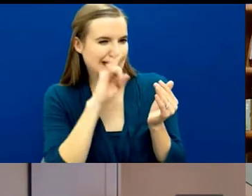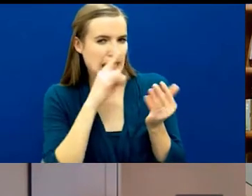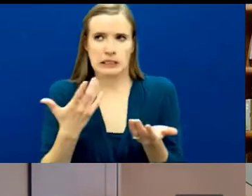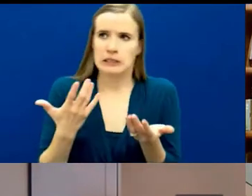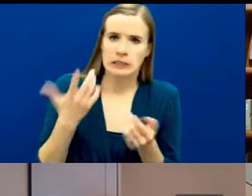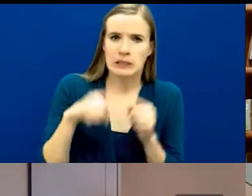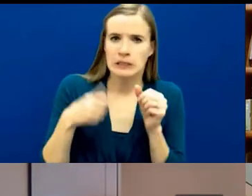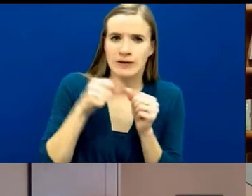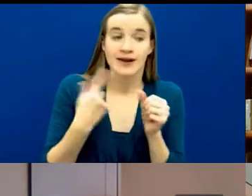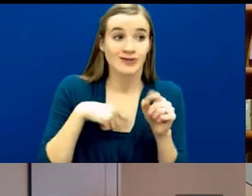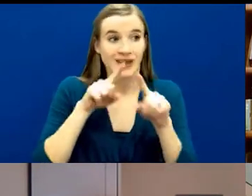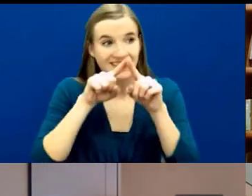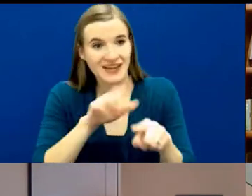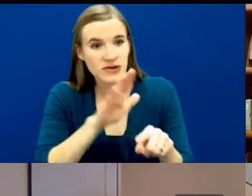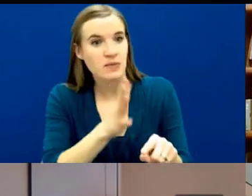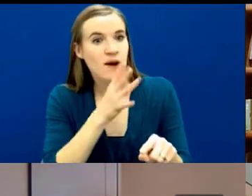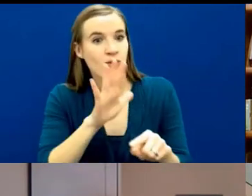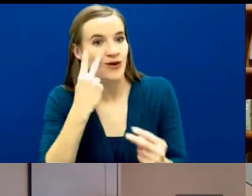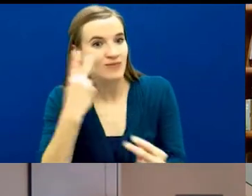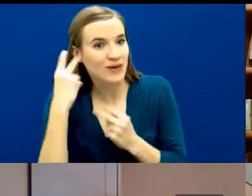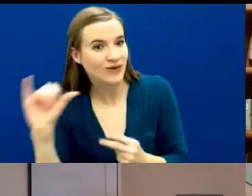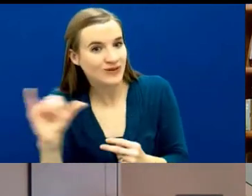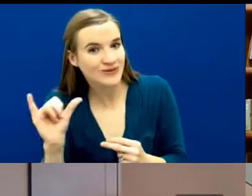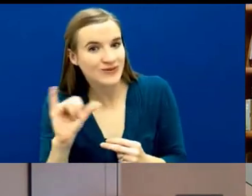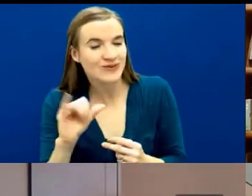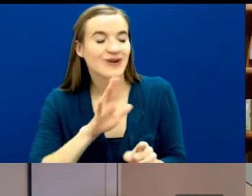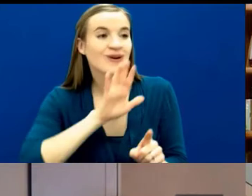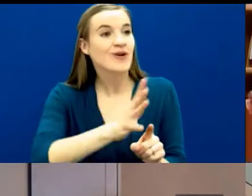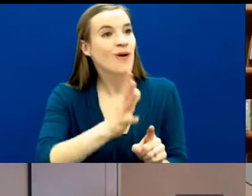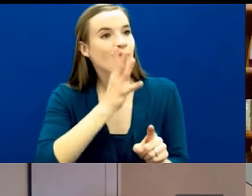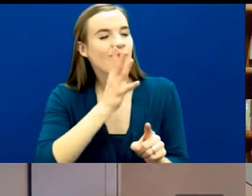on your mom's memories, too. And she kind of became the third part of that,